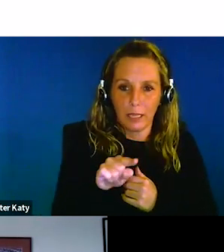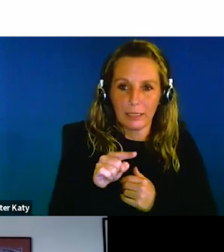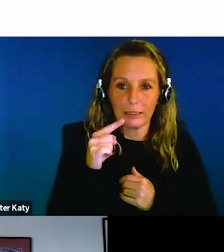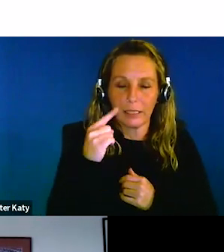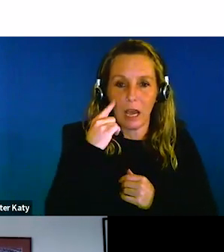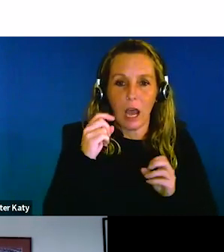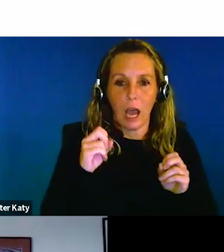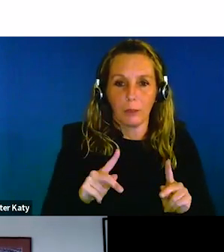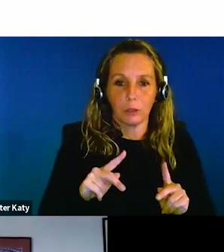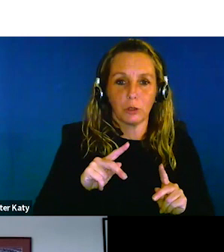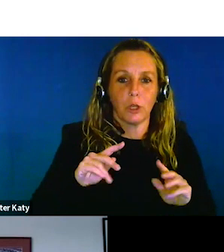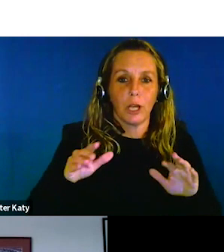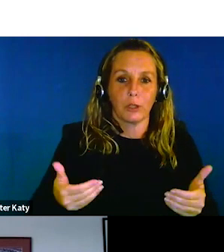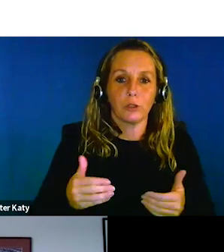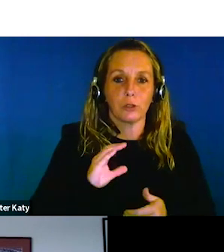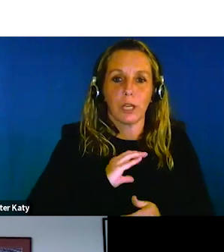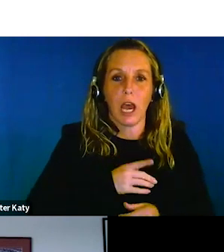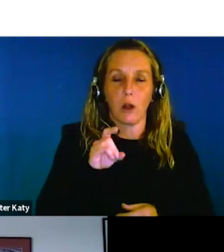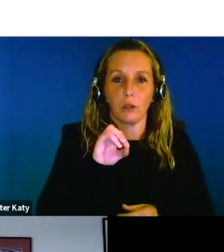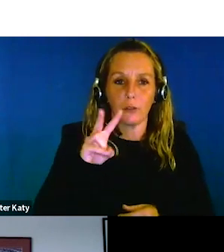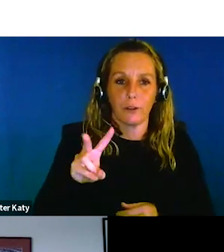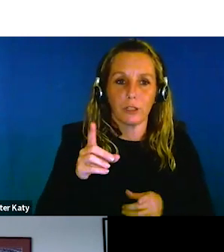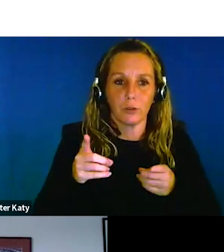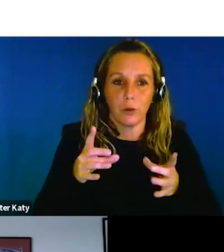our division Director for Crisis System Transformation First,